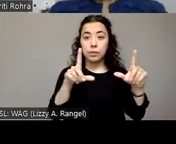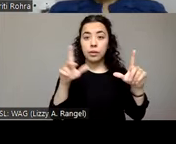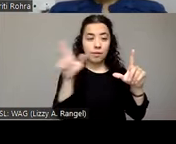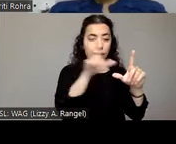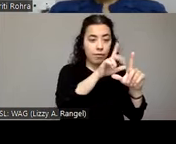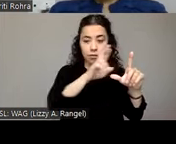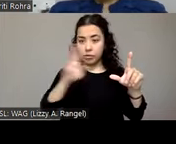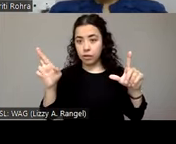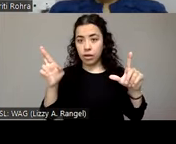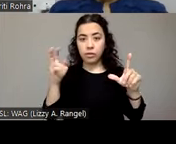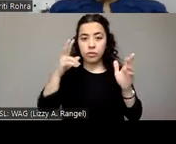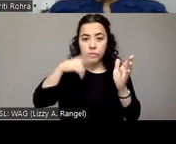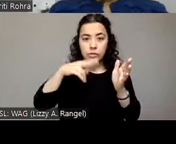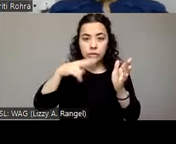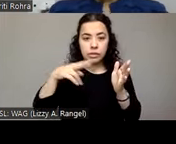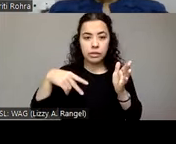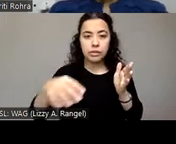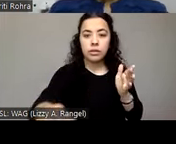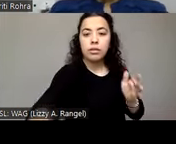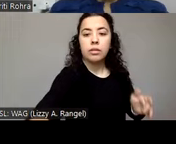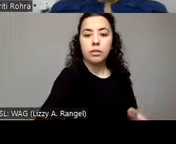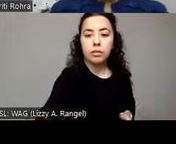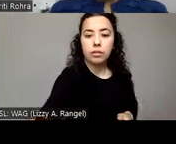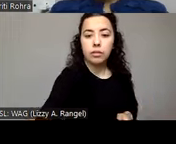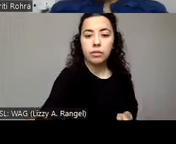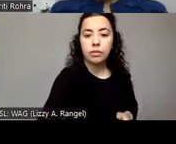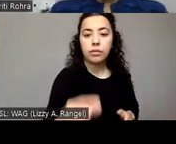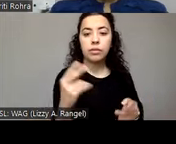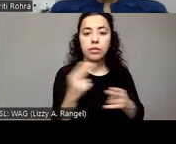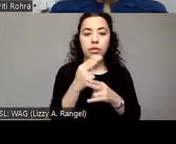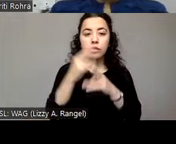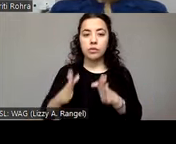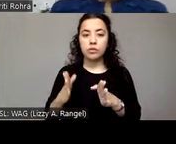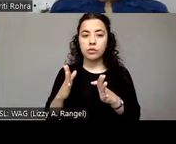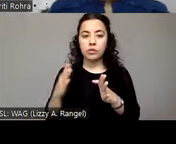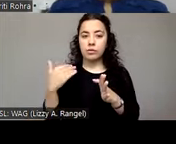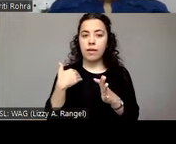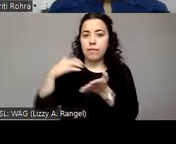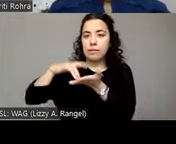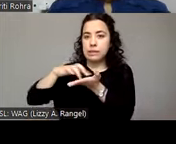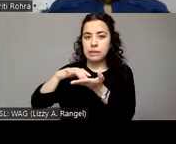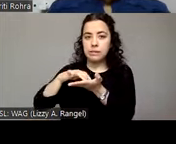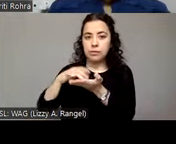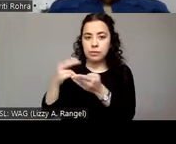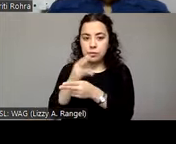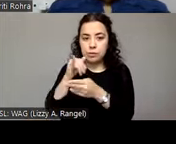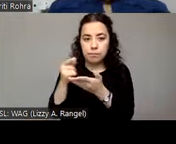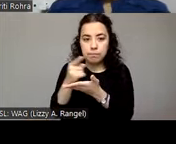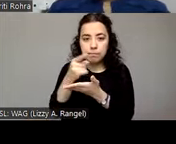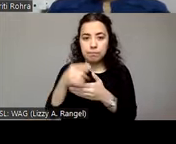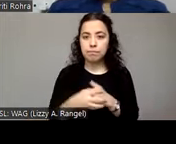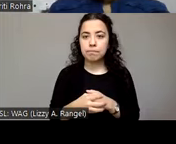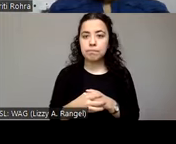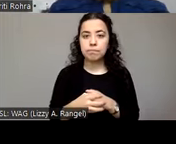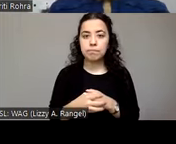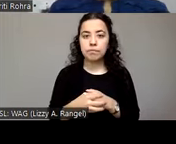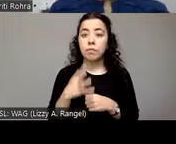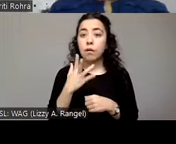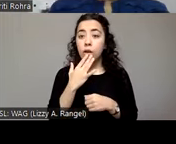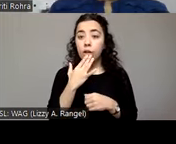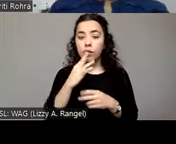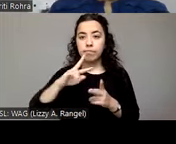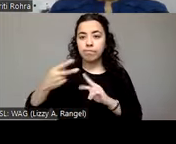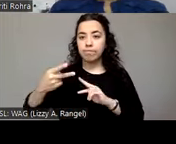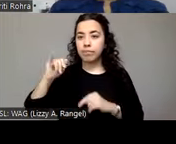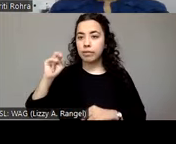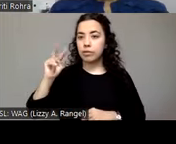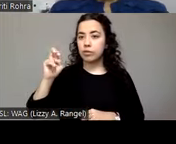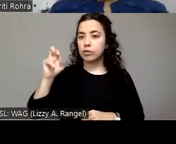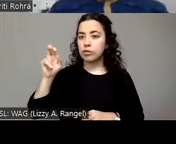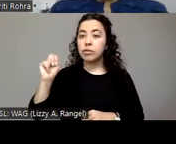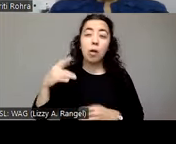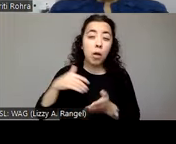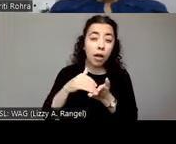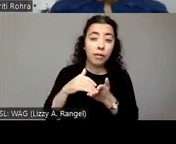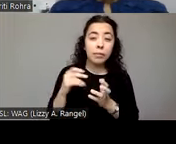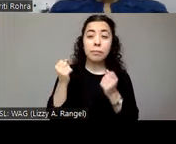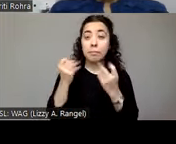smooth edges will help users read the content with ease. Color version. Many people use black text